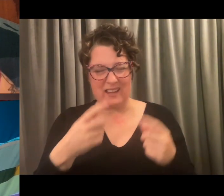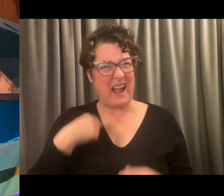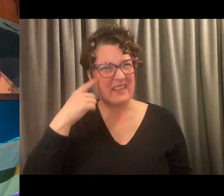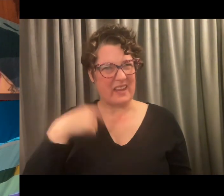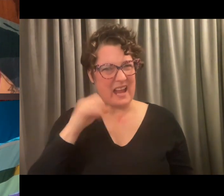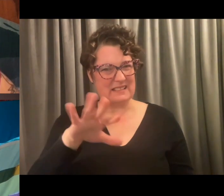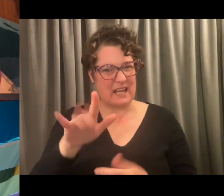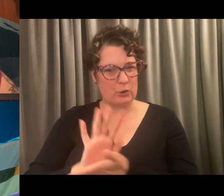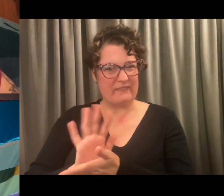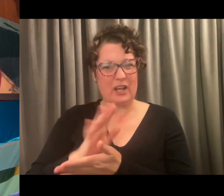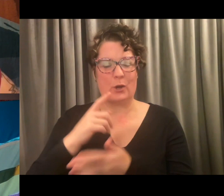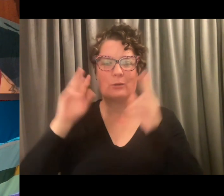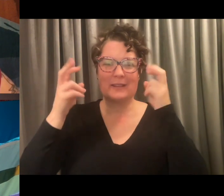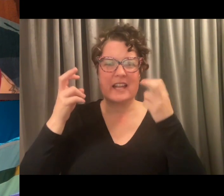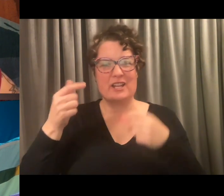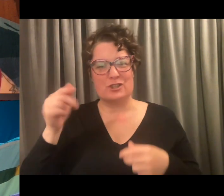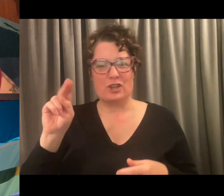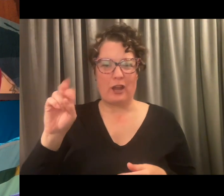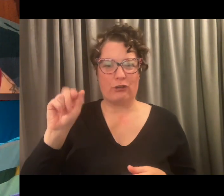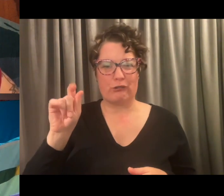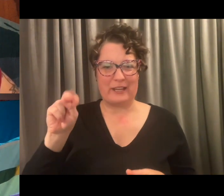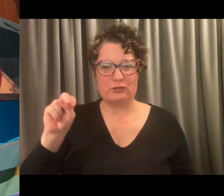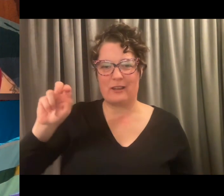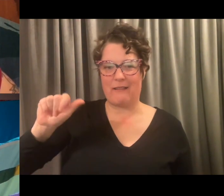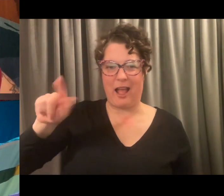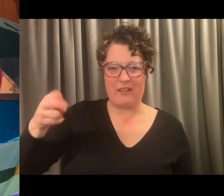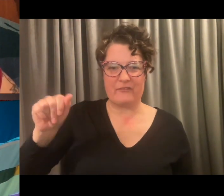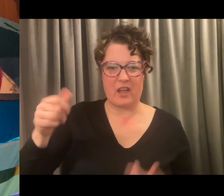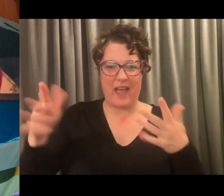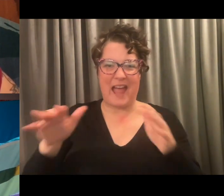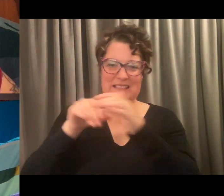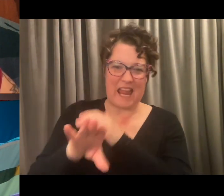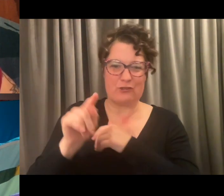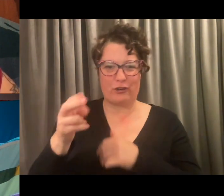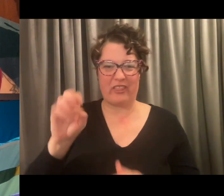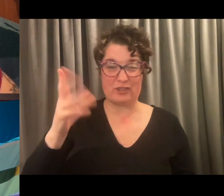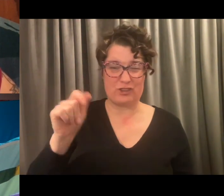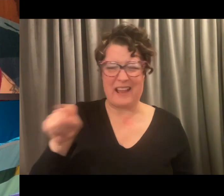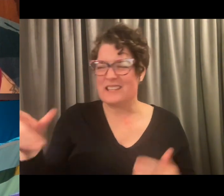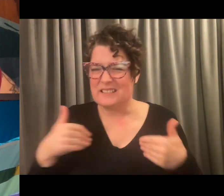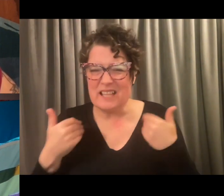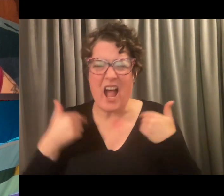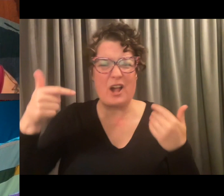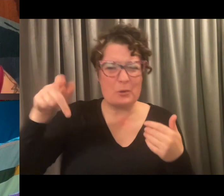young, queer and trans and non-binary and ally youth being like, Raaah!